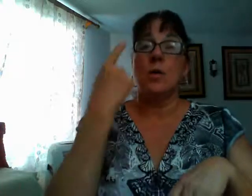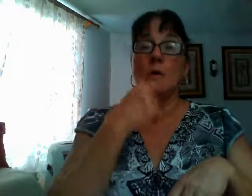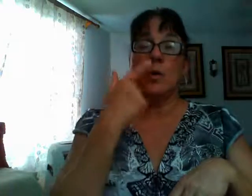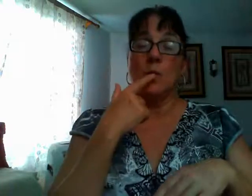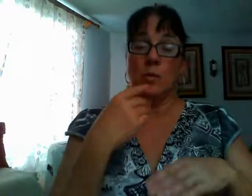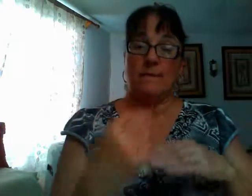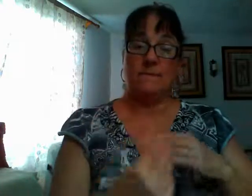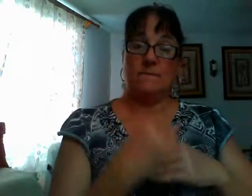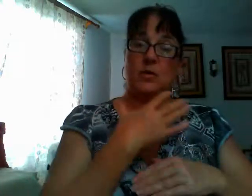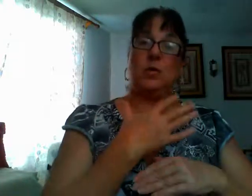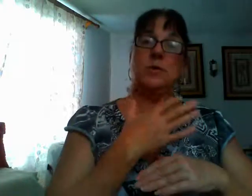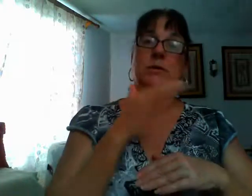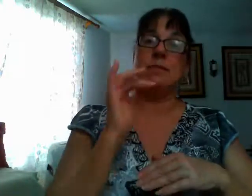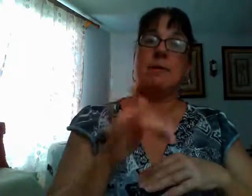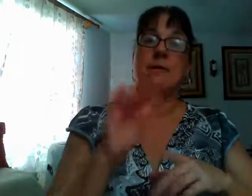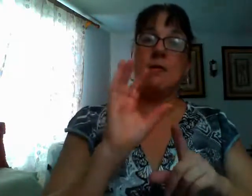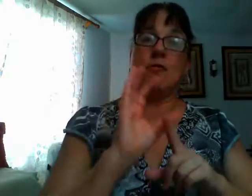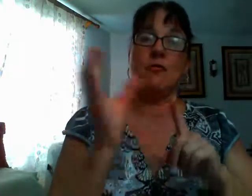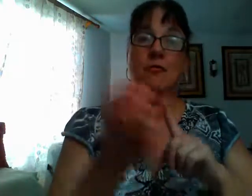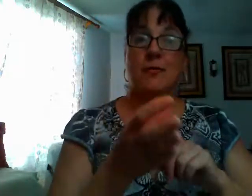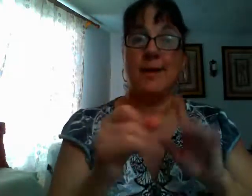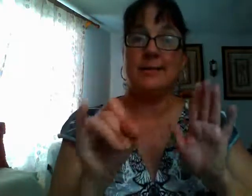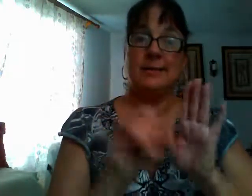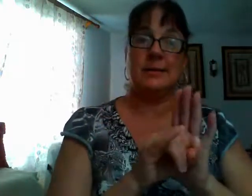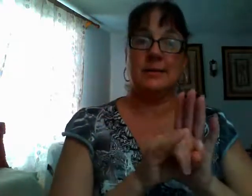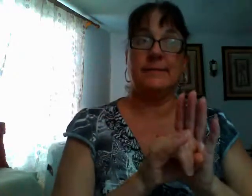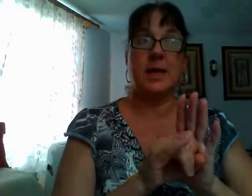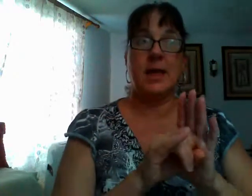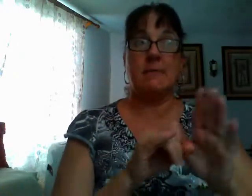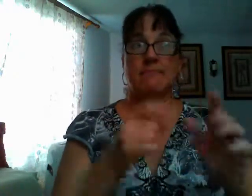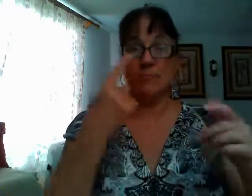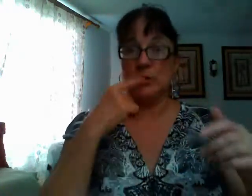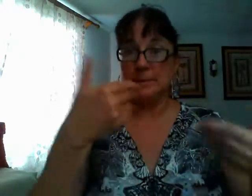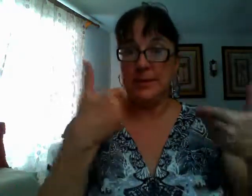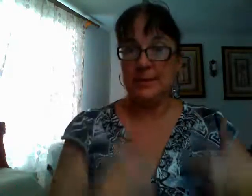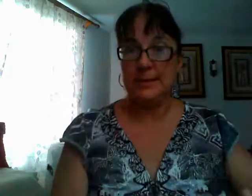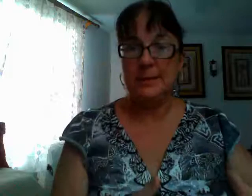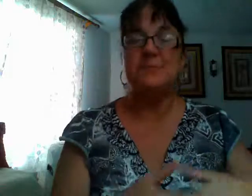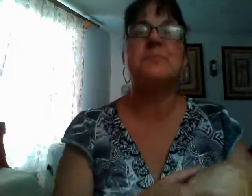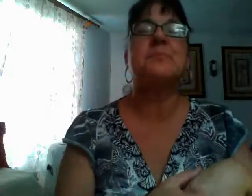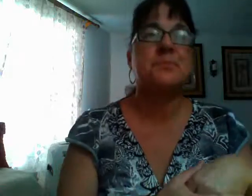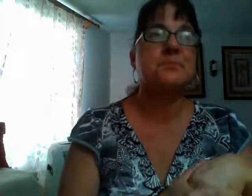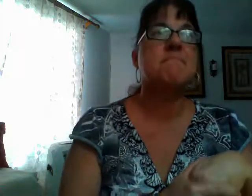Who influenced this cultural identity for me?